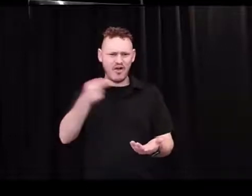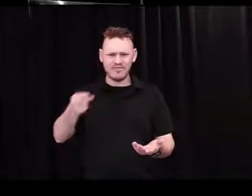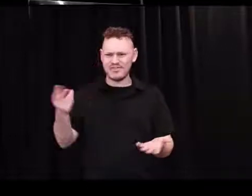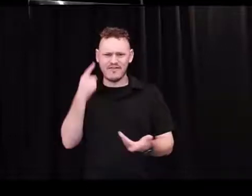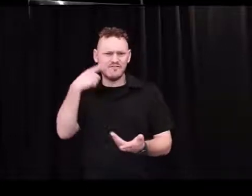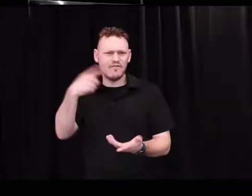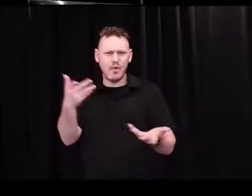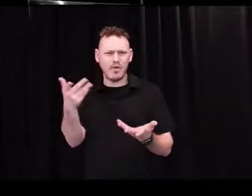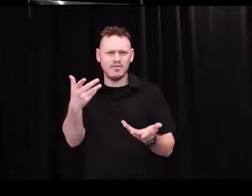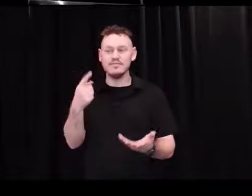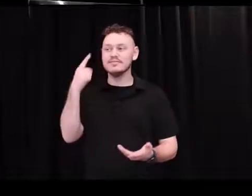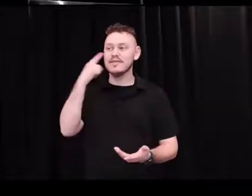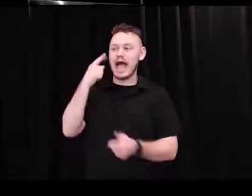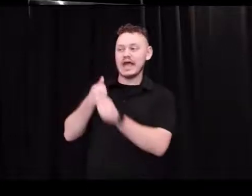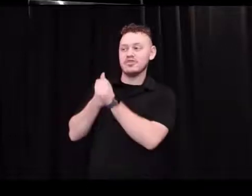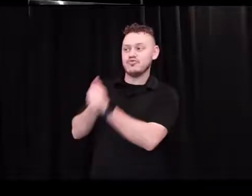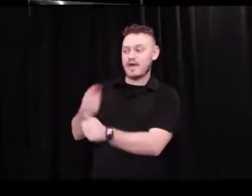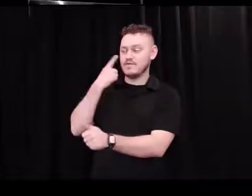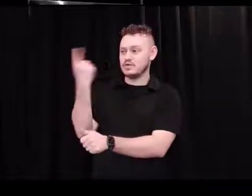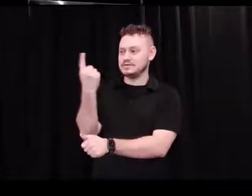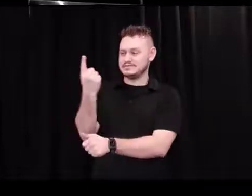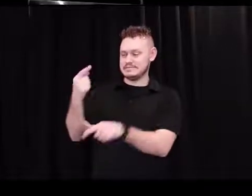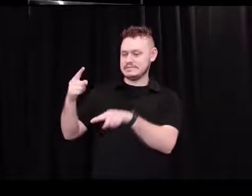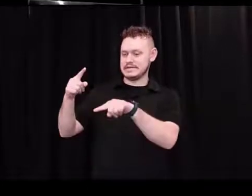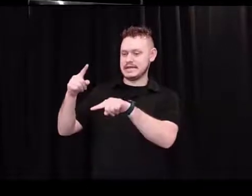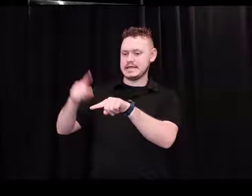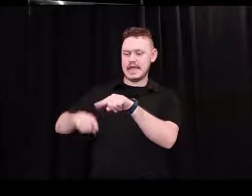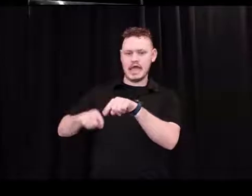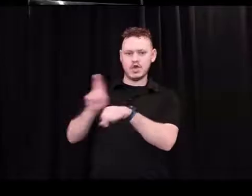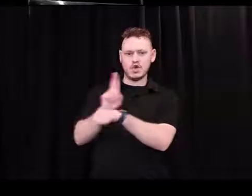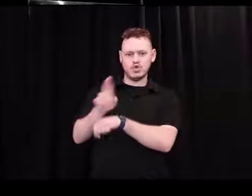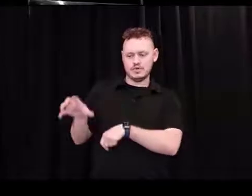[Karl] Eye tracking would be for someone who cannot operate a a mouse or trackpad or something